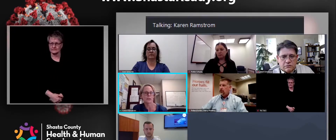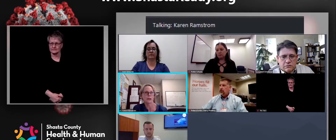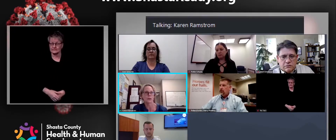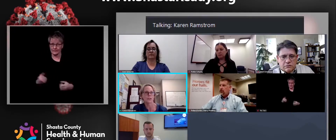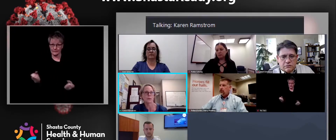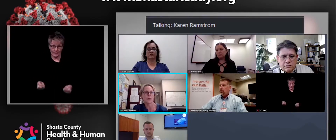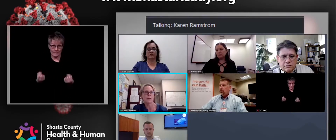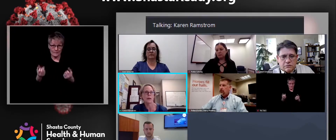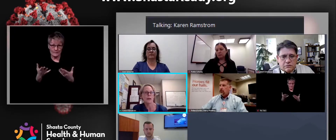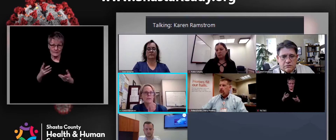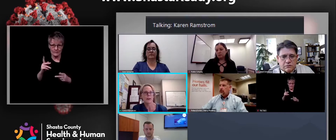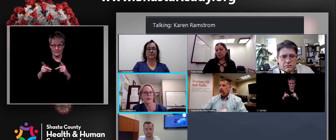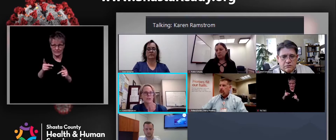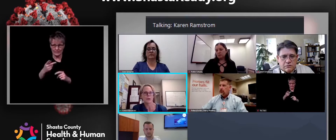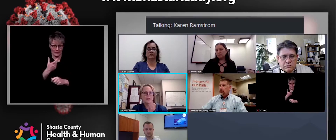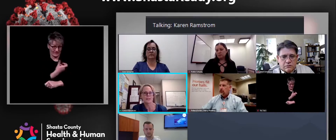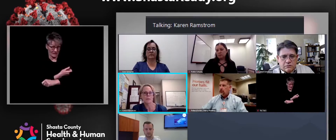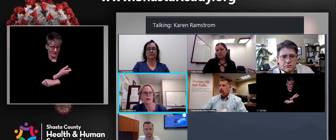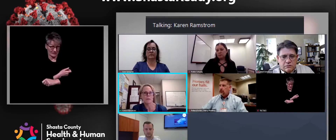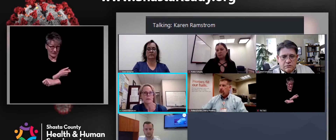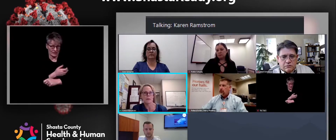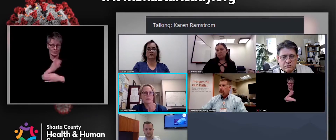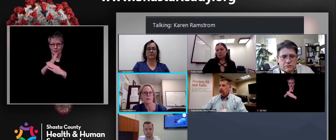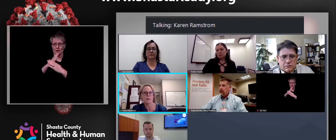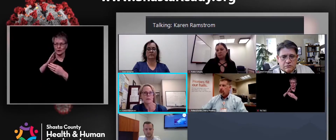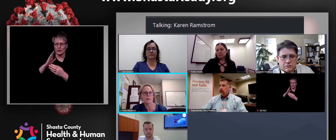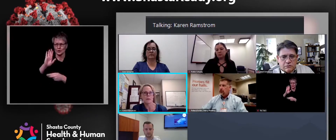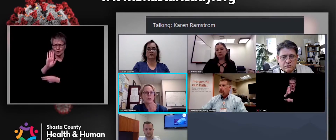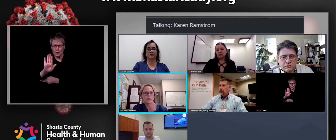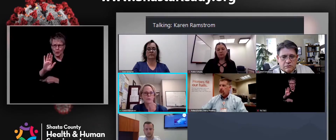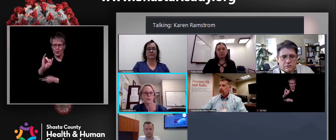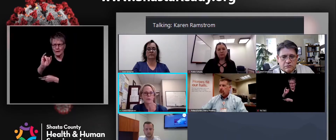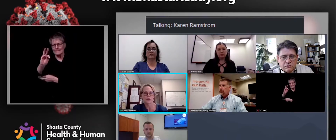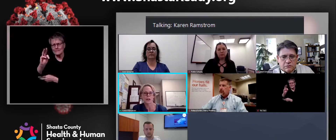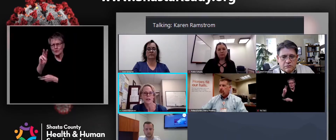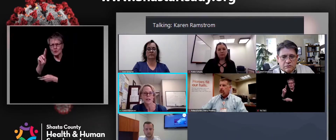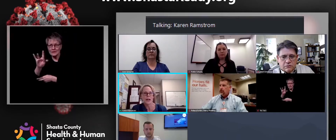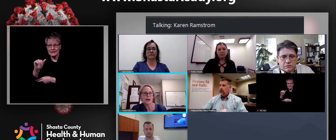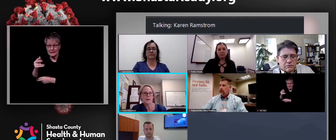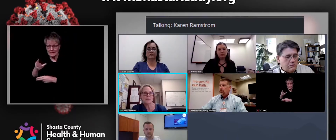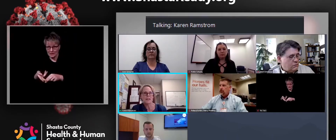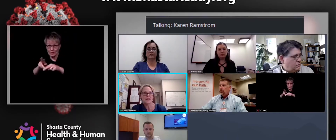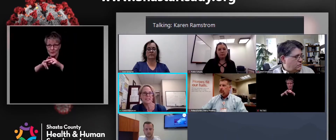protect yourself from variant strains that may be emerging in the future.